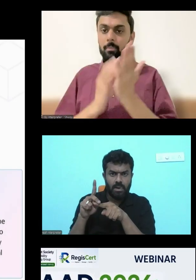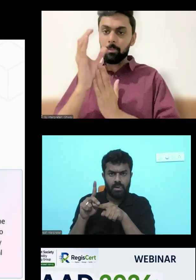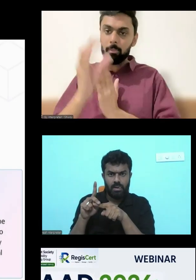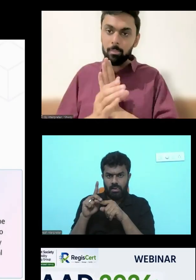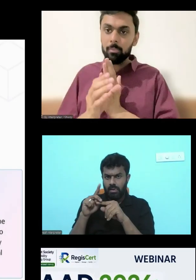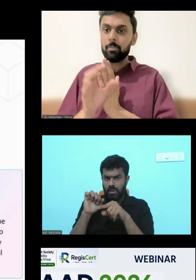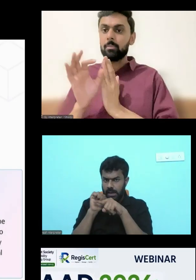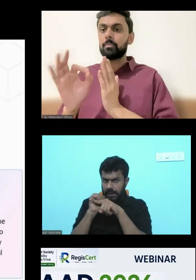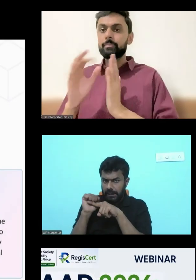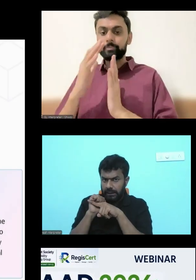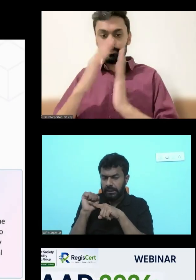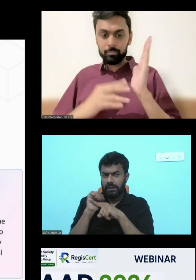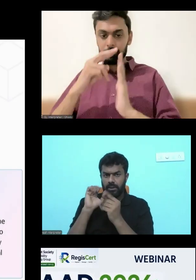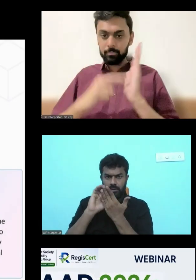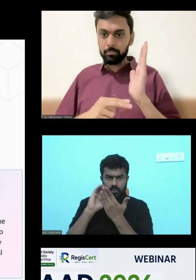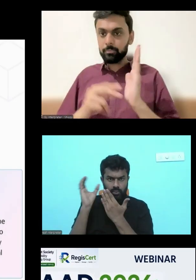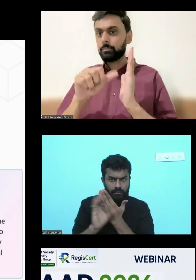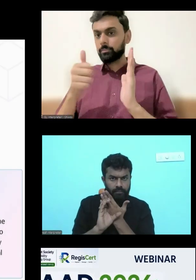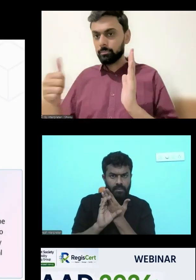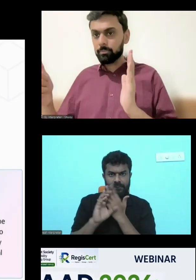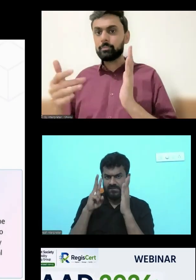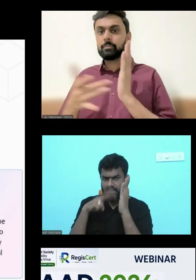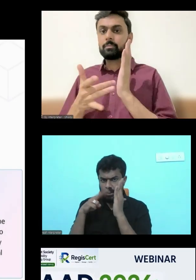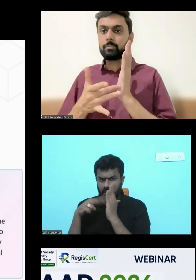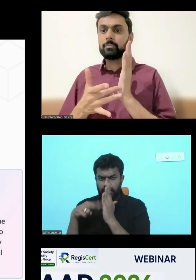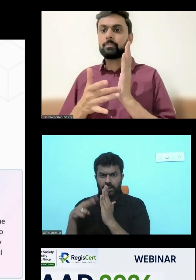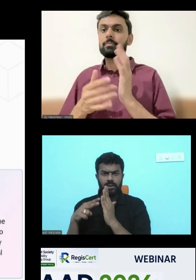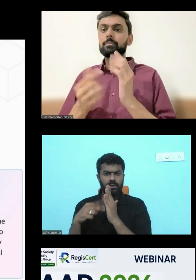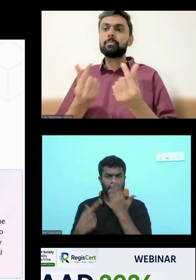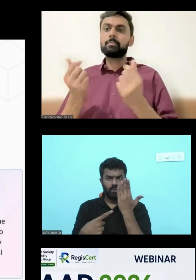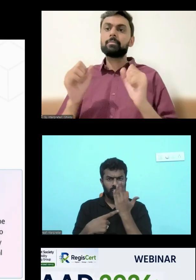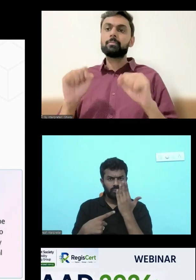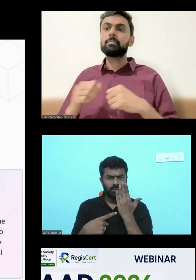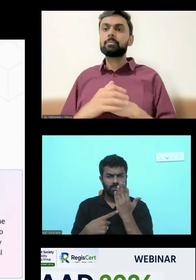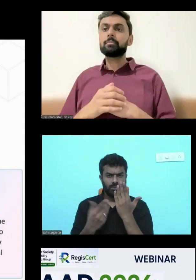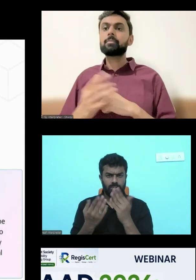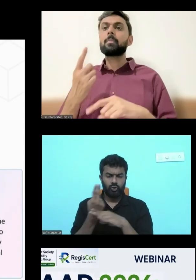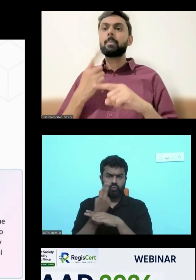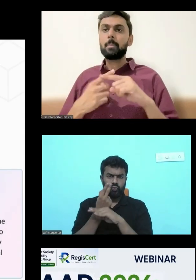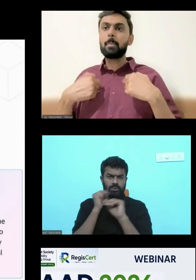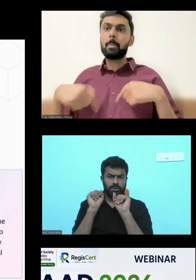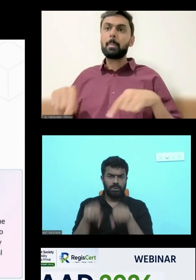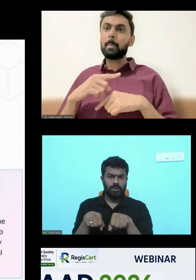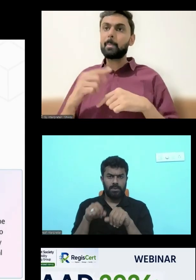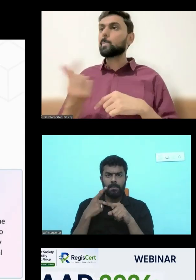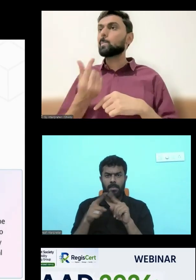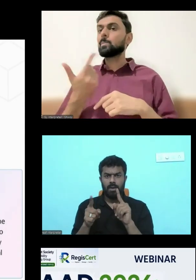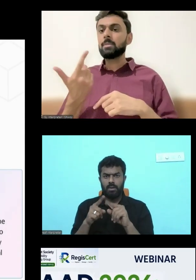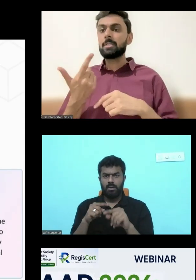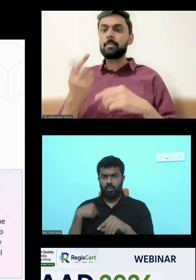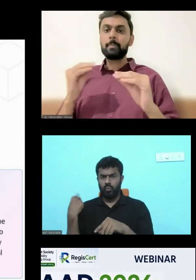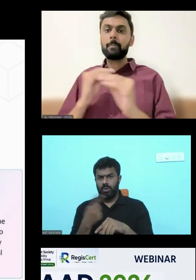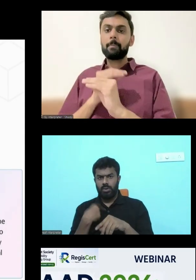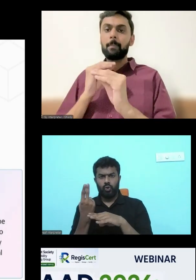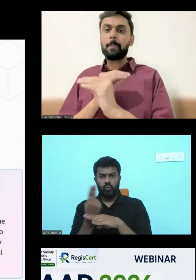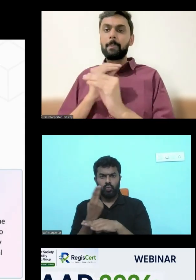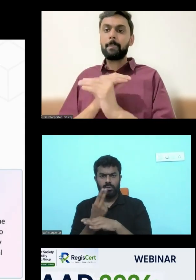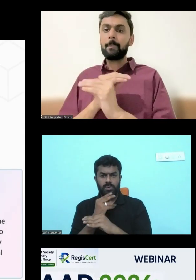readers and other assistive technology devices, and also we can use pair-to-pair networks, which